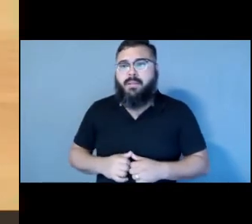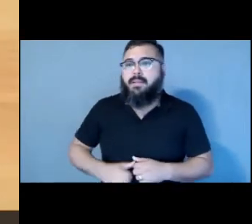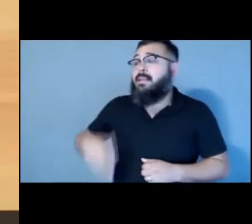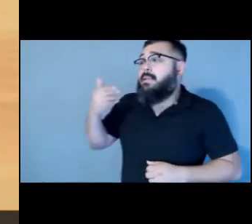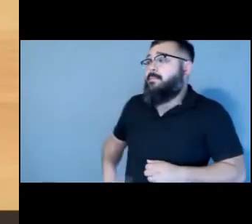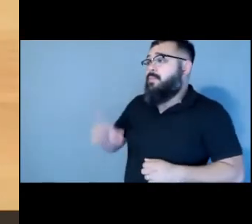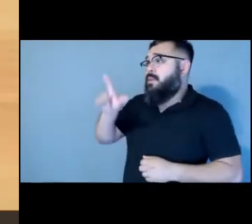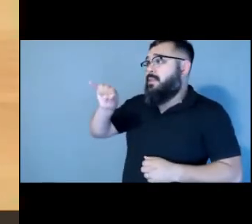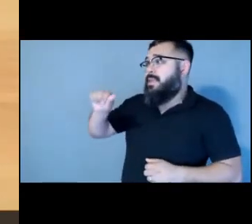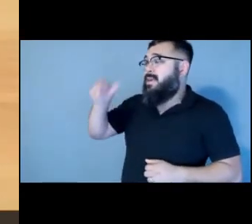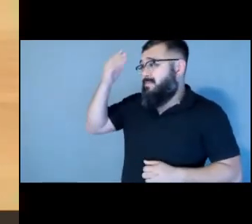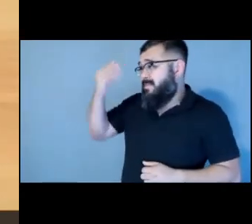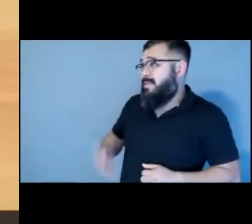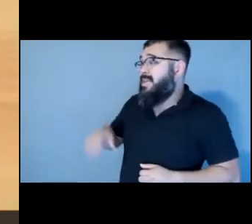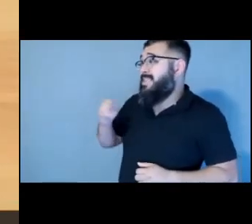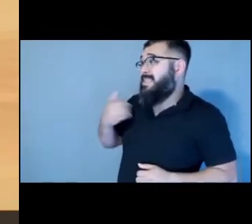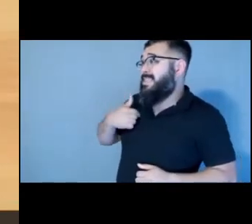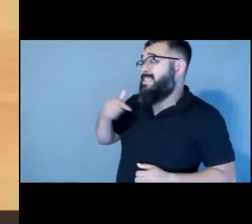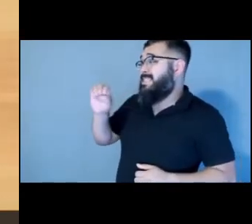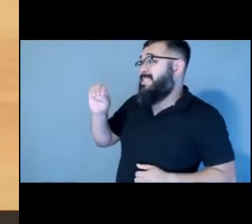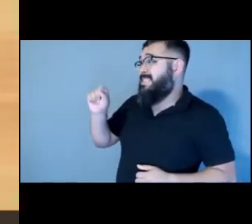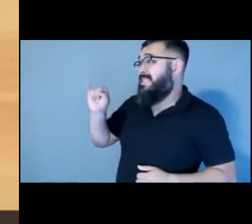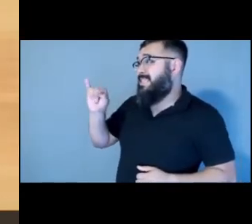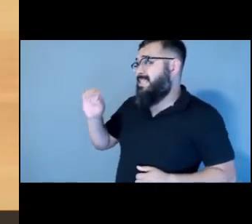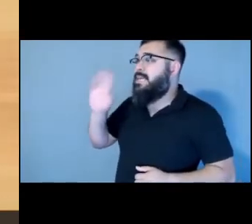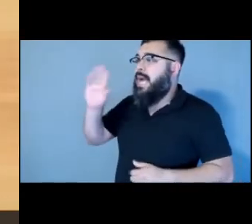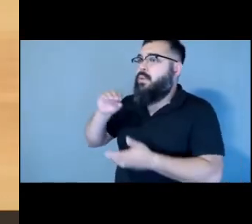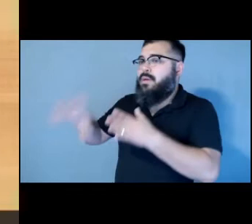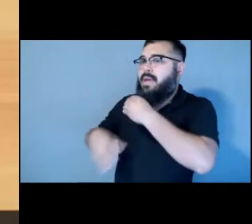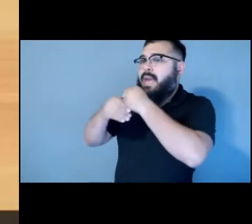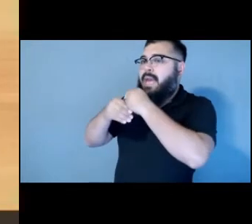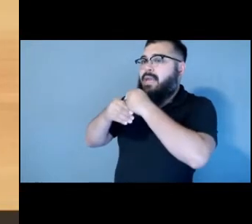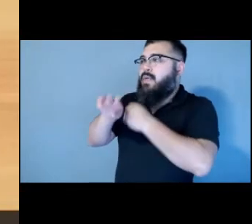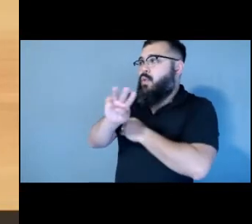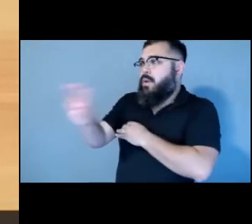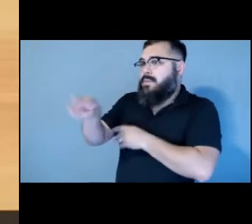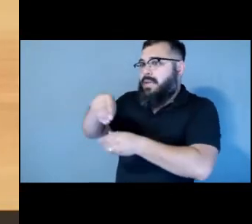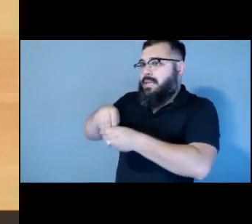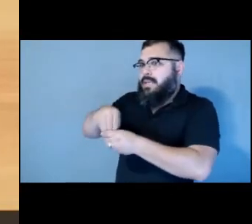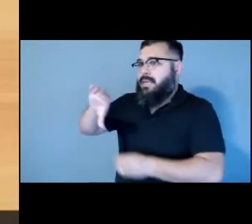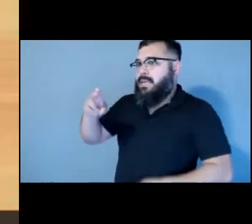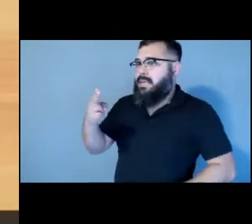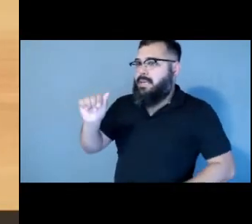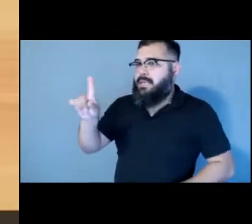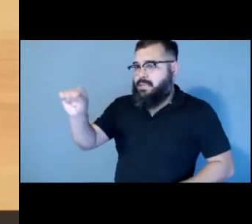I just wanna let you know, I'm going to put the URL in the chat so that people can just click on it.